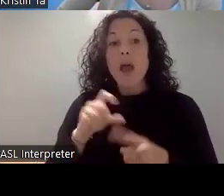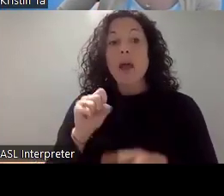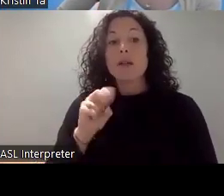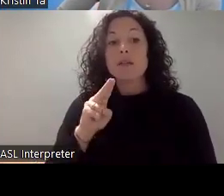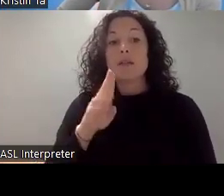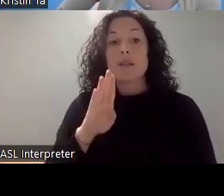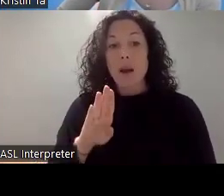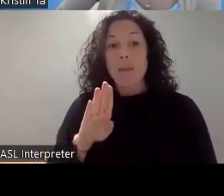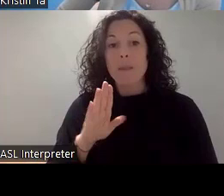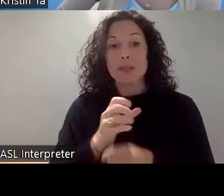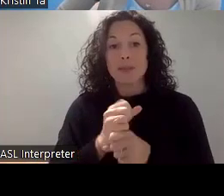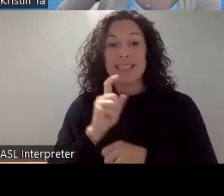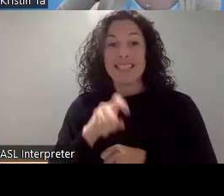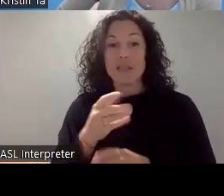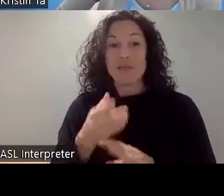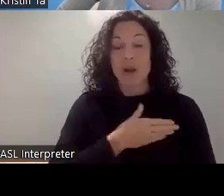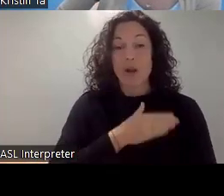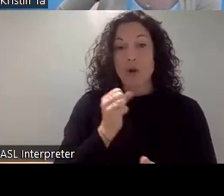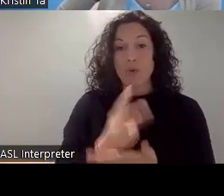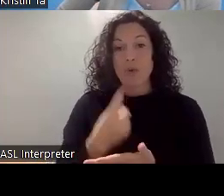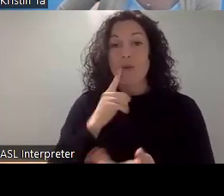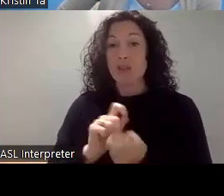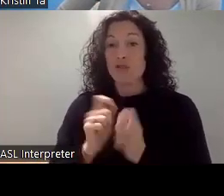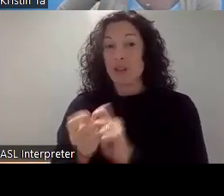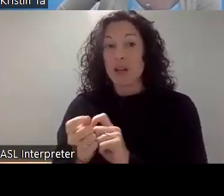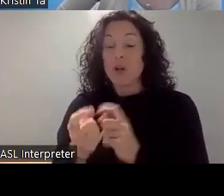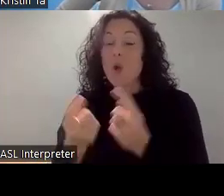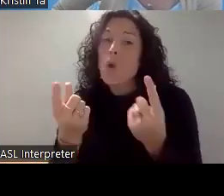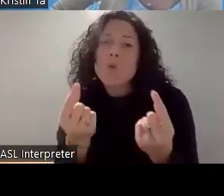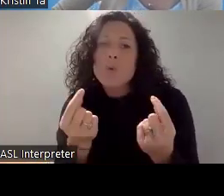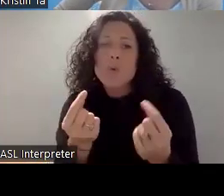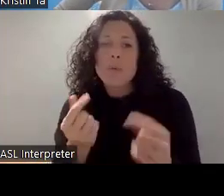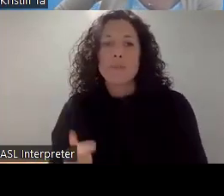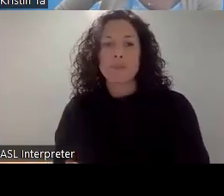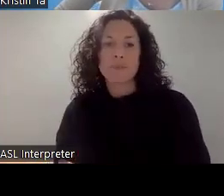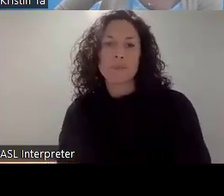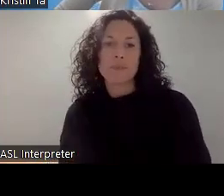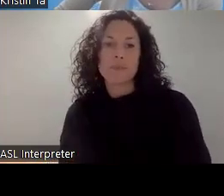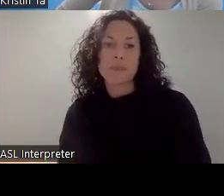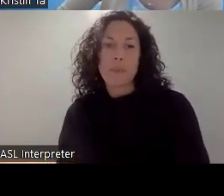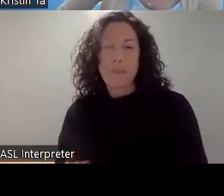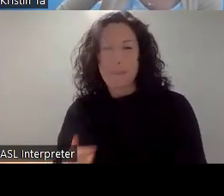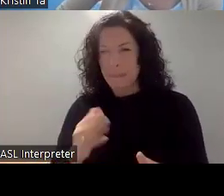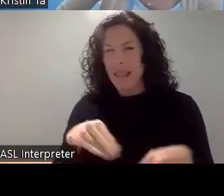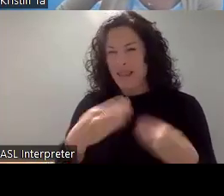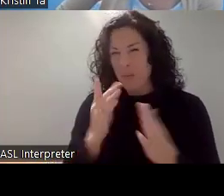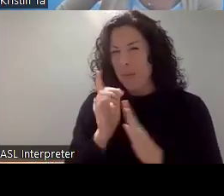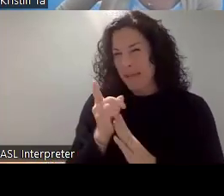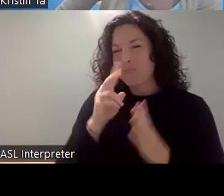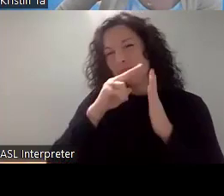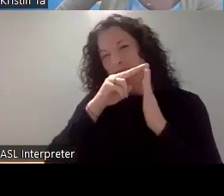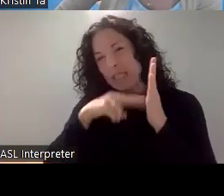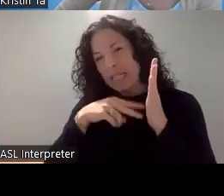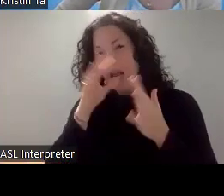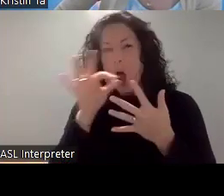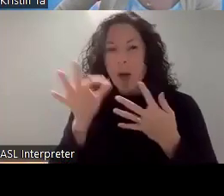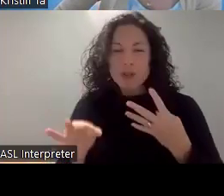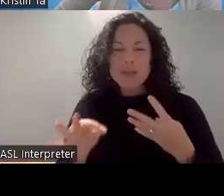for a change to the project, what should they do? I'll give you guys a second to read those options and give your answer.